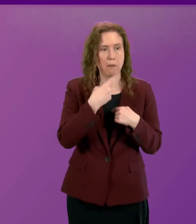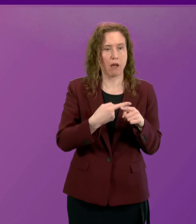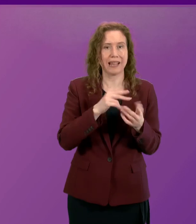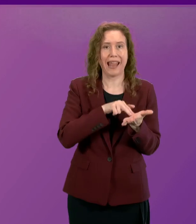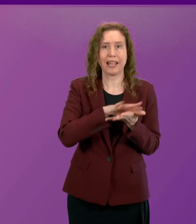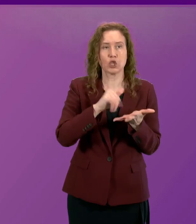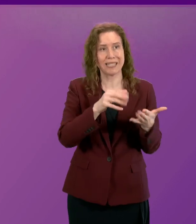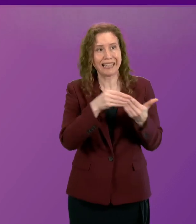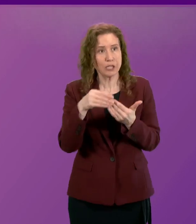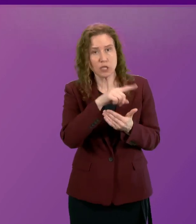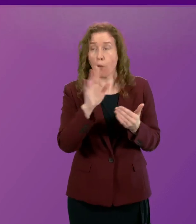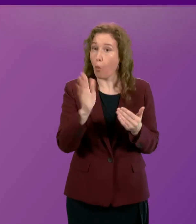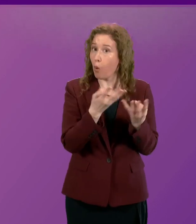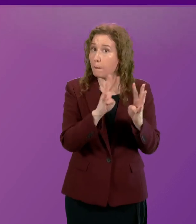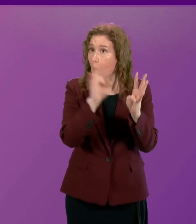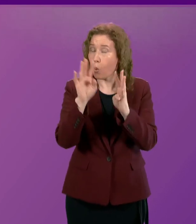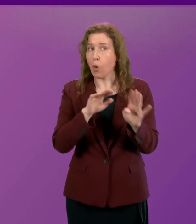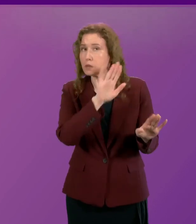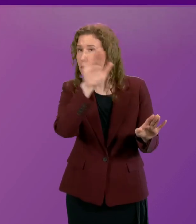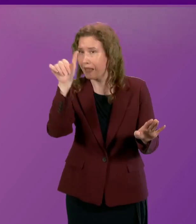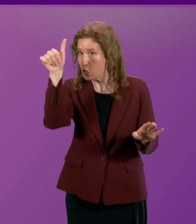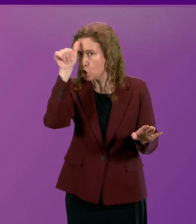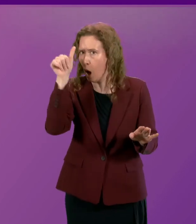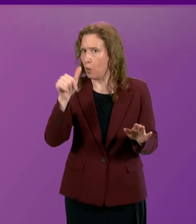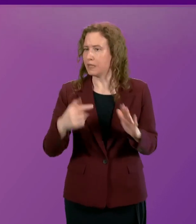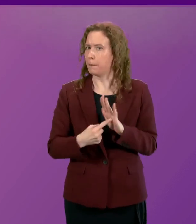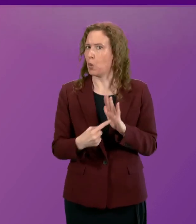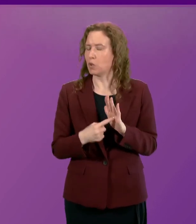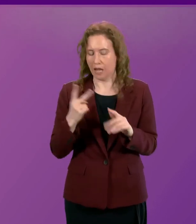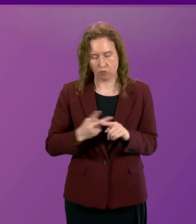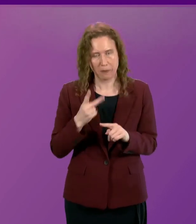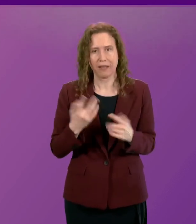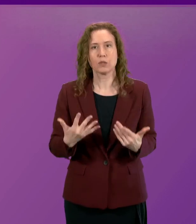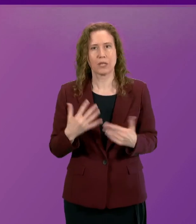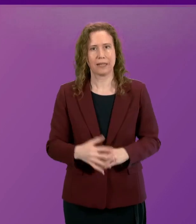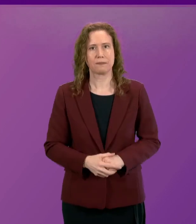service. All health boards are seized of the importance of the issue, which I reiterate today.